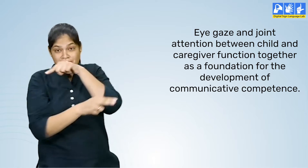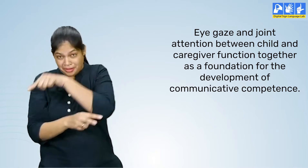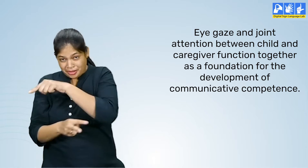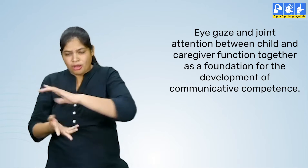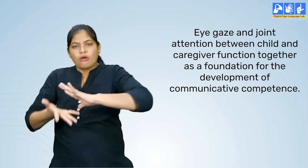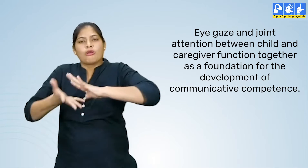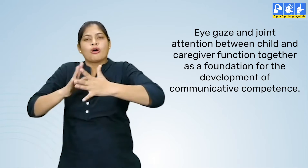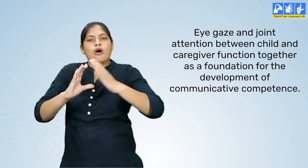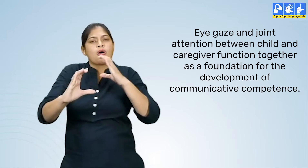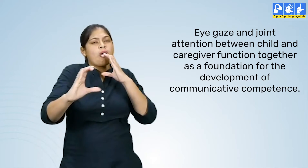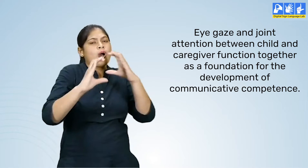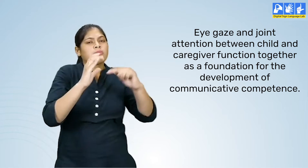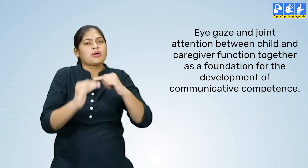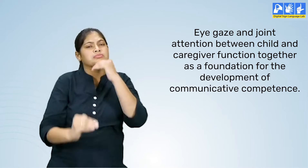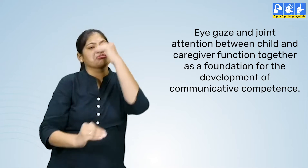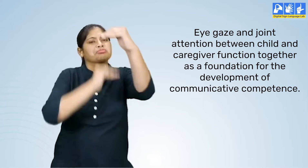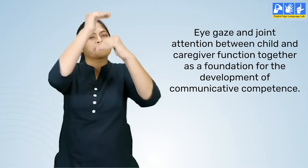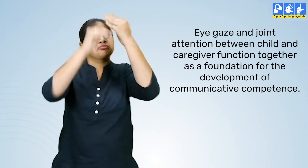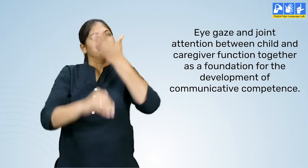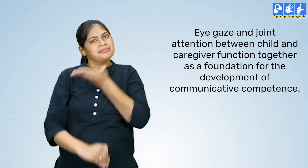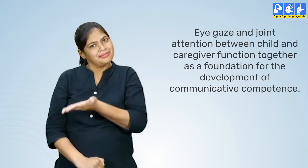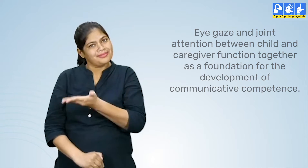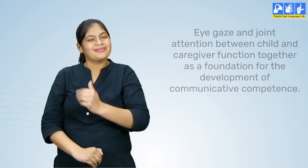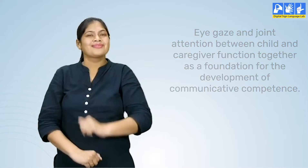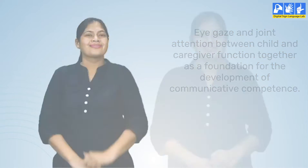due to which his communication skills can be developed.